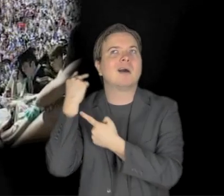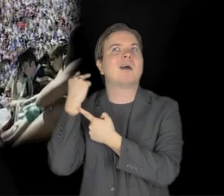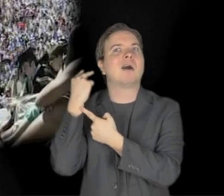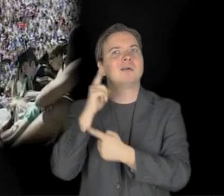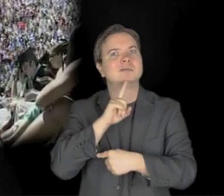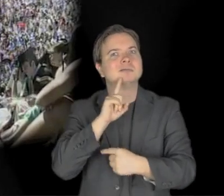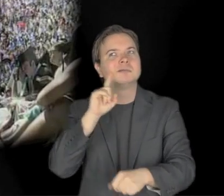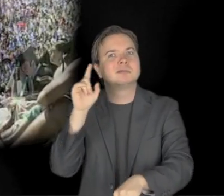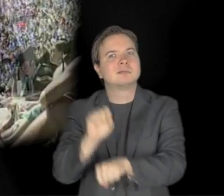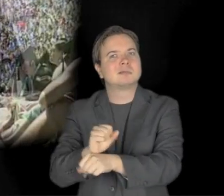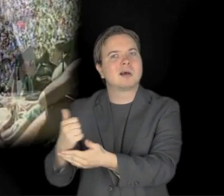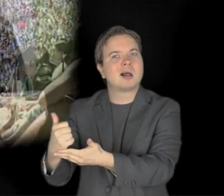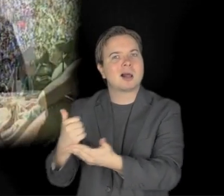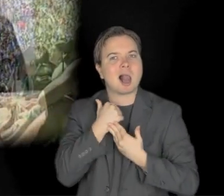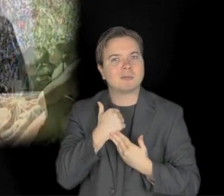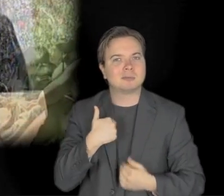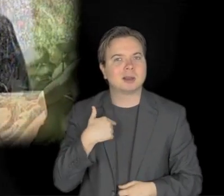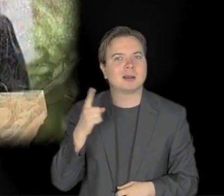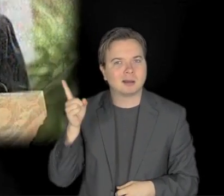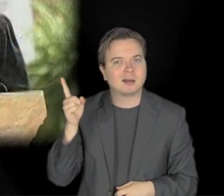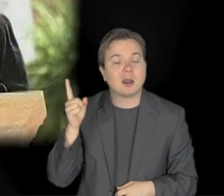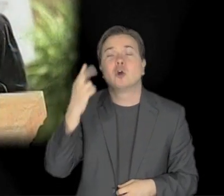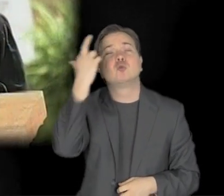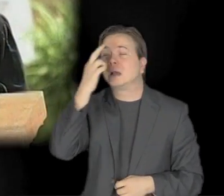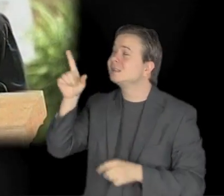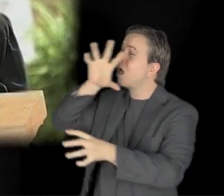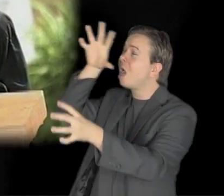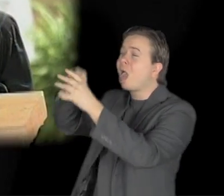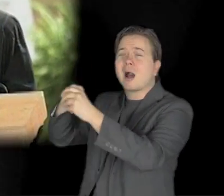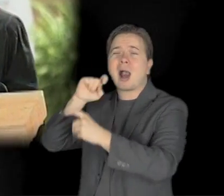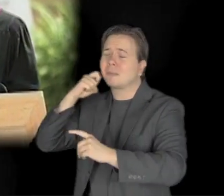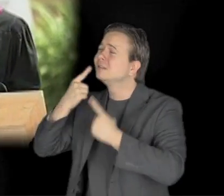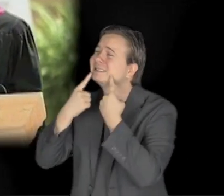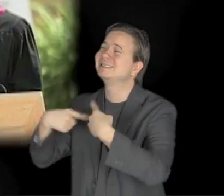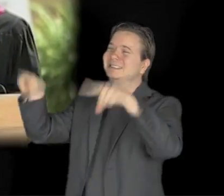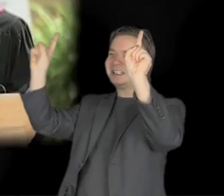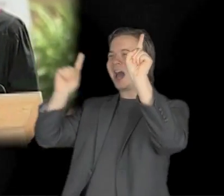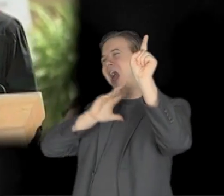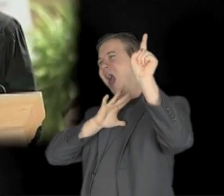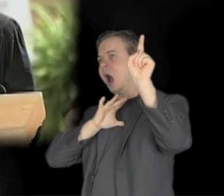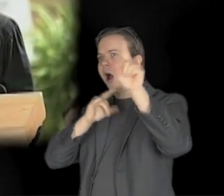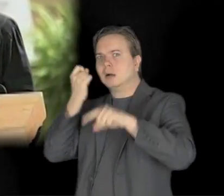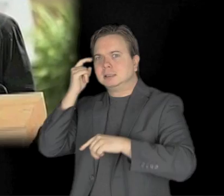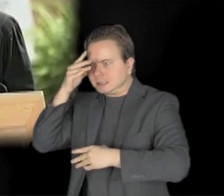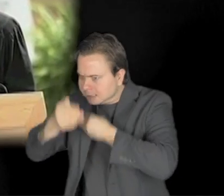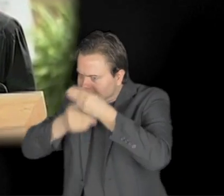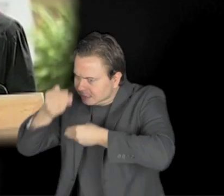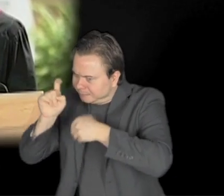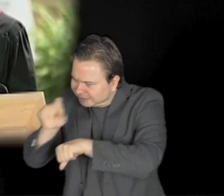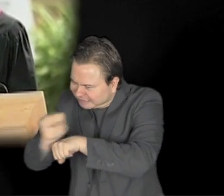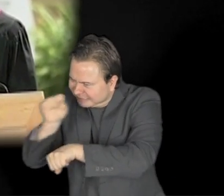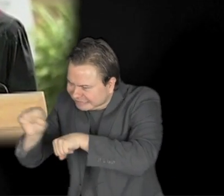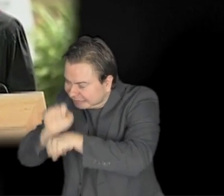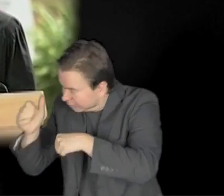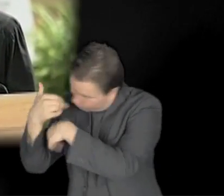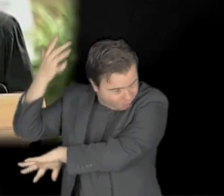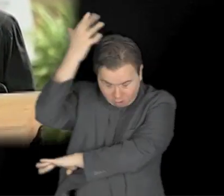that could have ever happened to me. The heaviness of being successful was replaced by the lightness of being a beginner again,